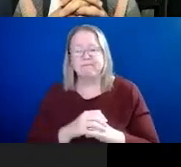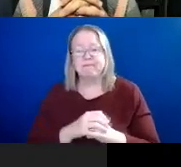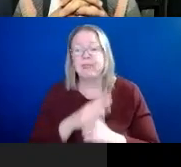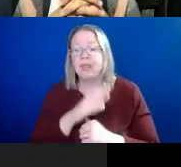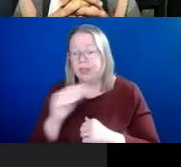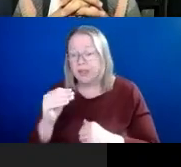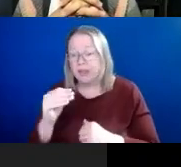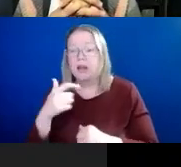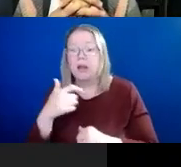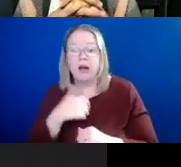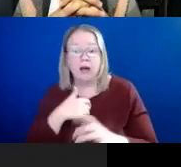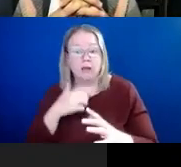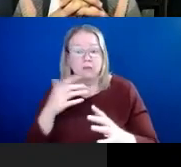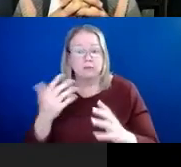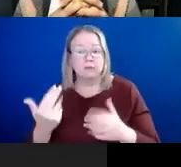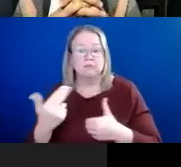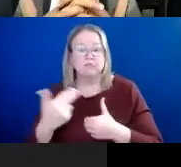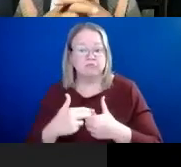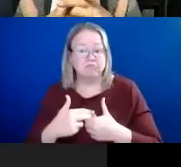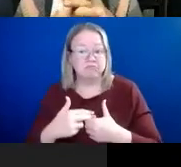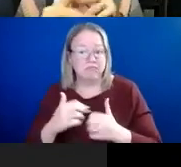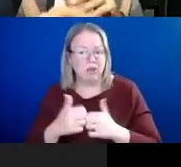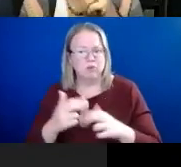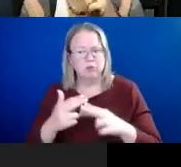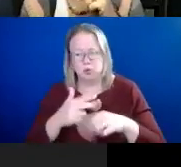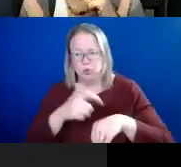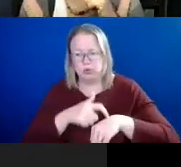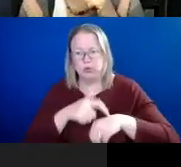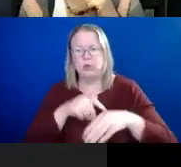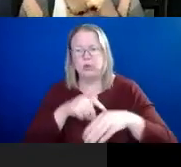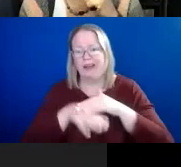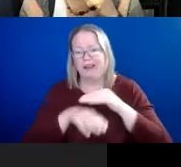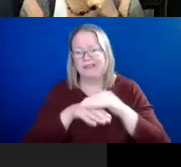I have been brought on as a short-term 13:18:40 access consultant for AERA.